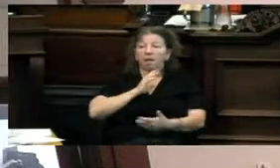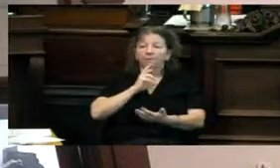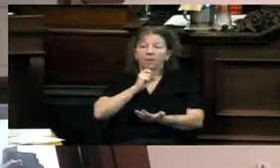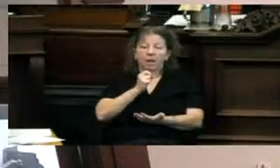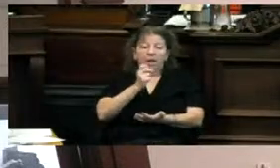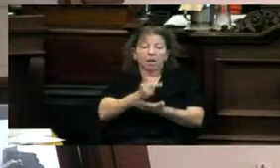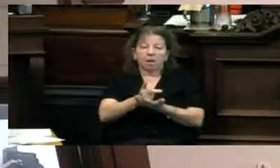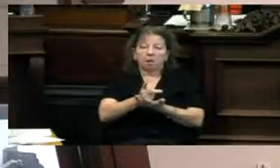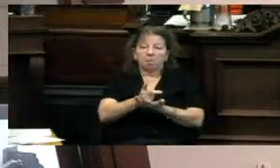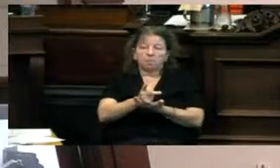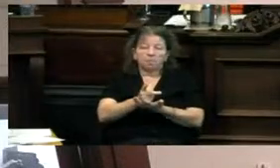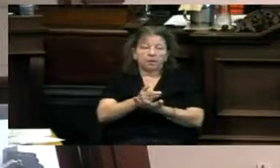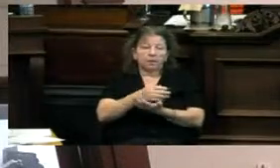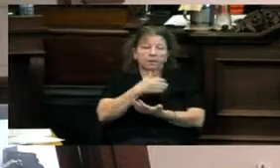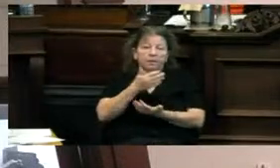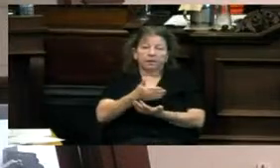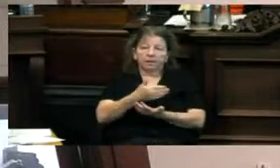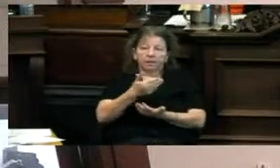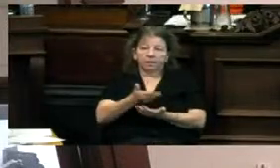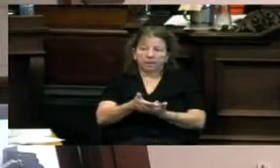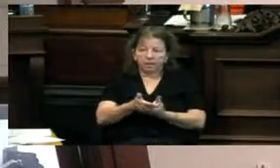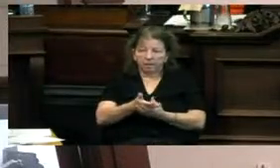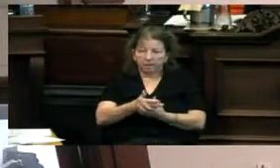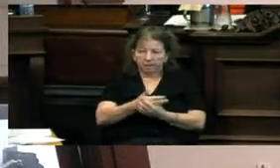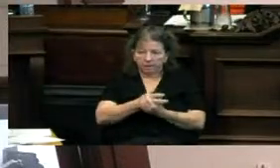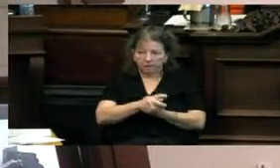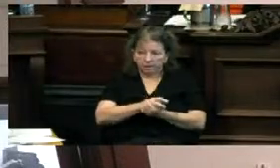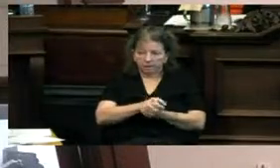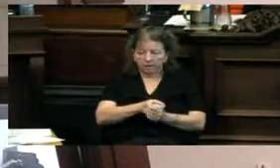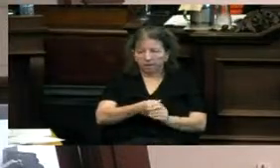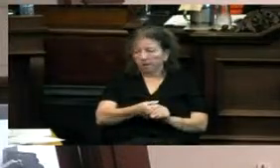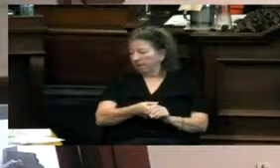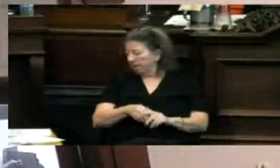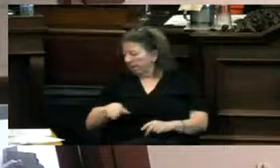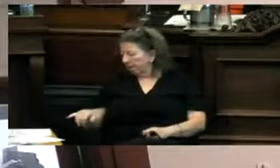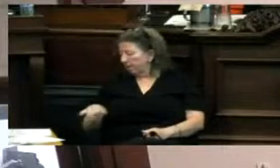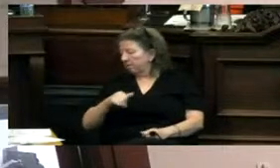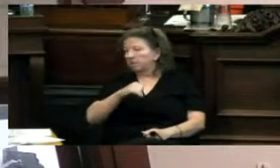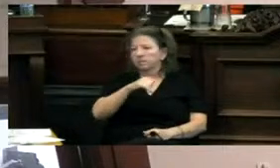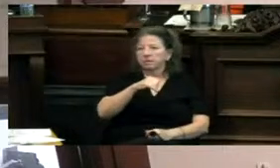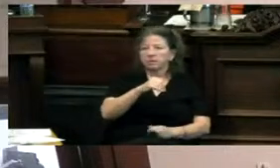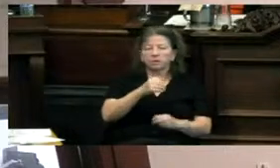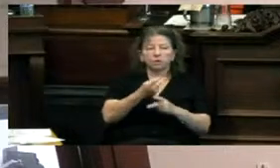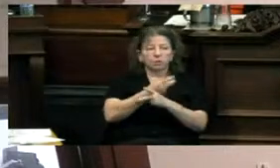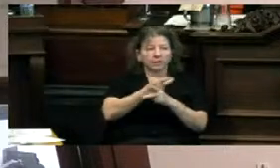certainly have no problem with